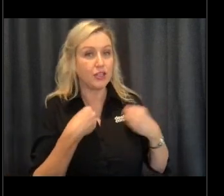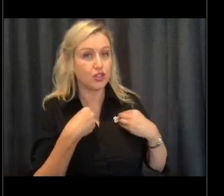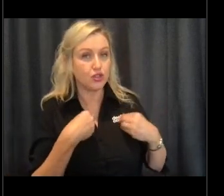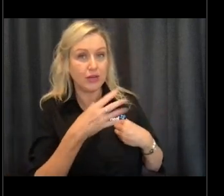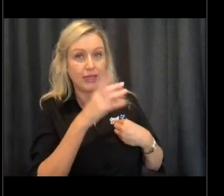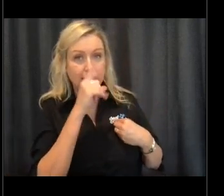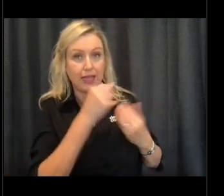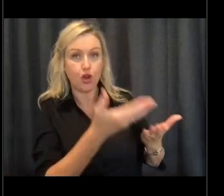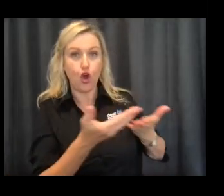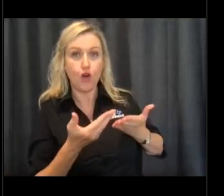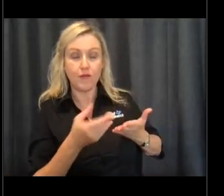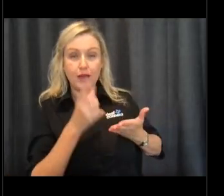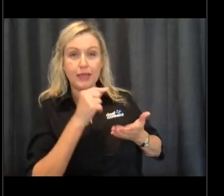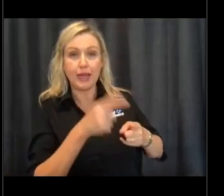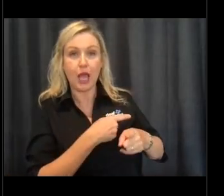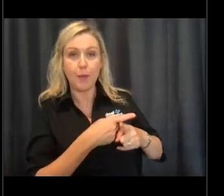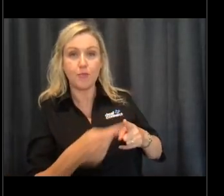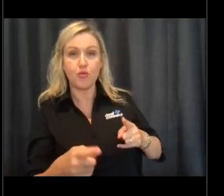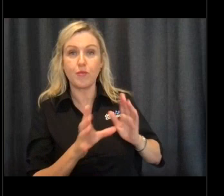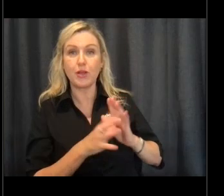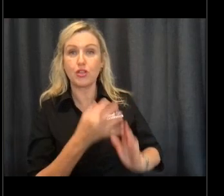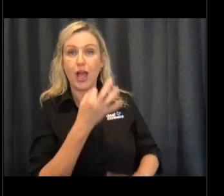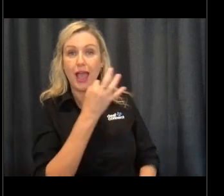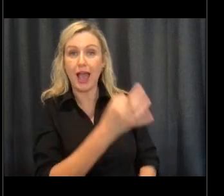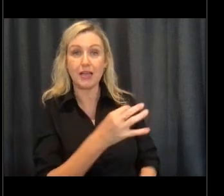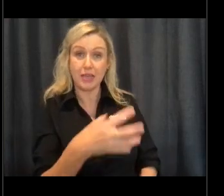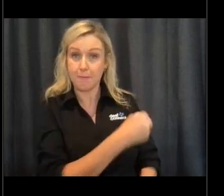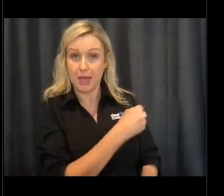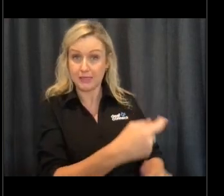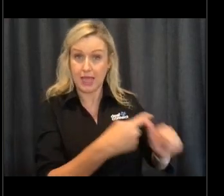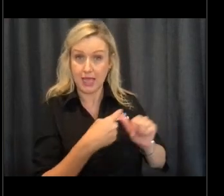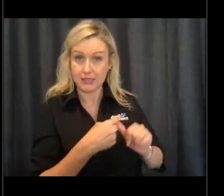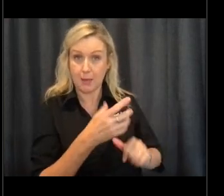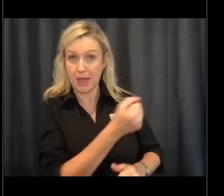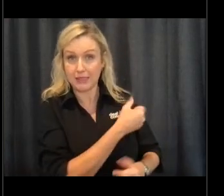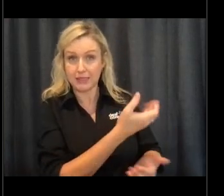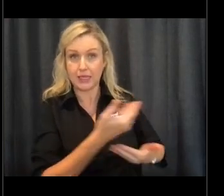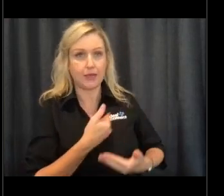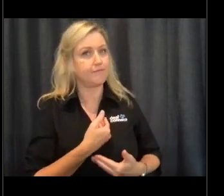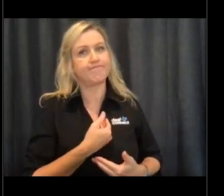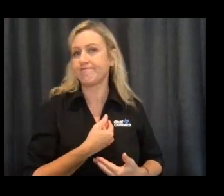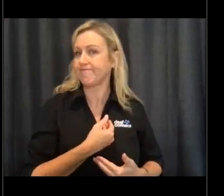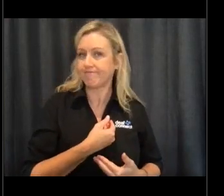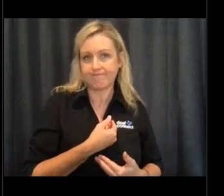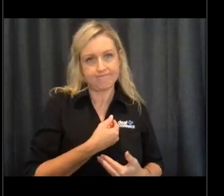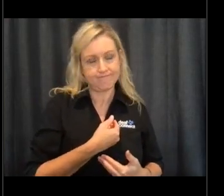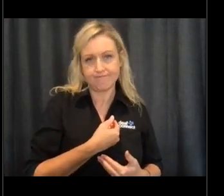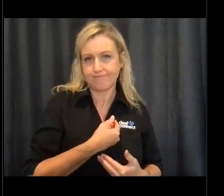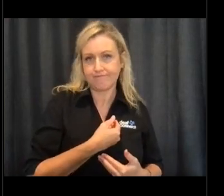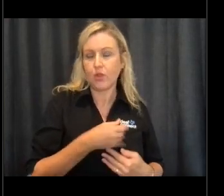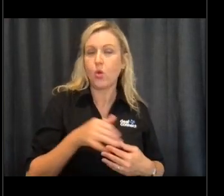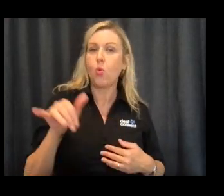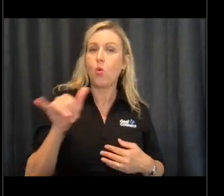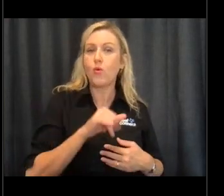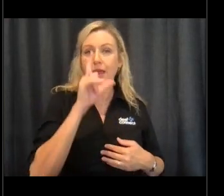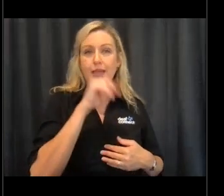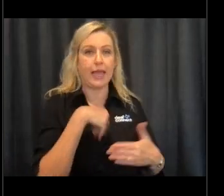just because you asked for it. Or what might happen is they'll certainly charge you a very high premium for doing it